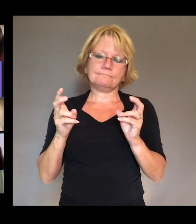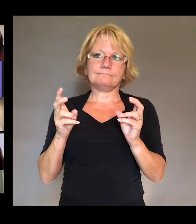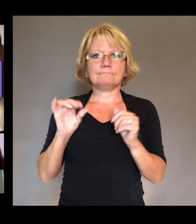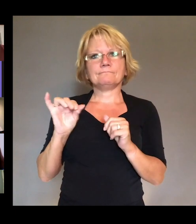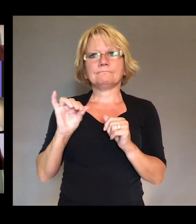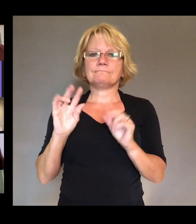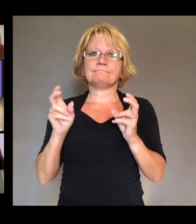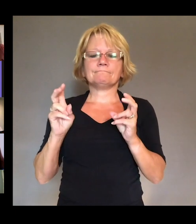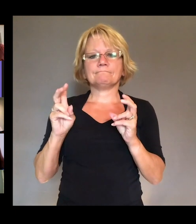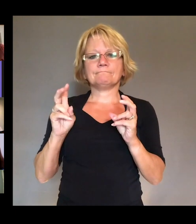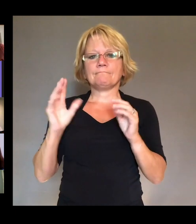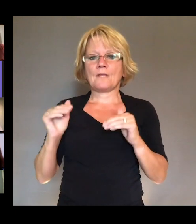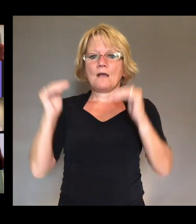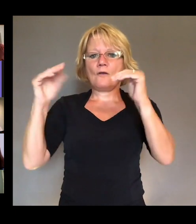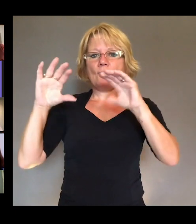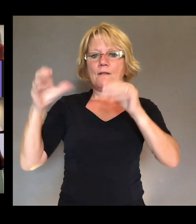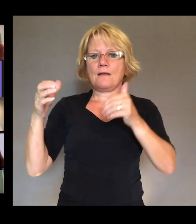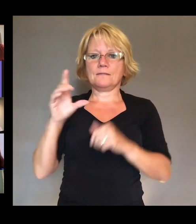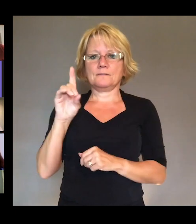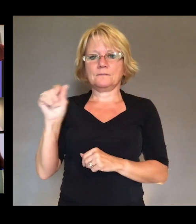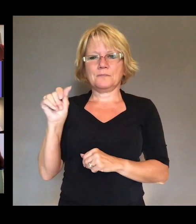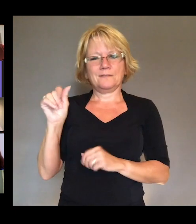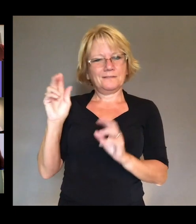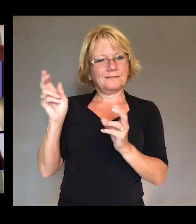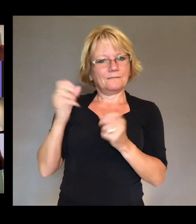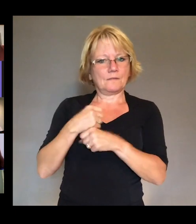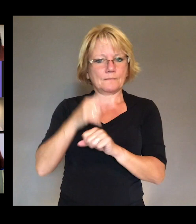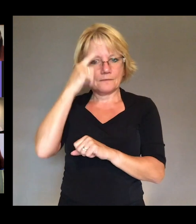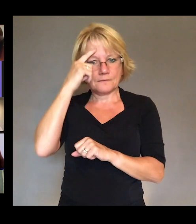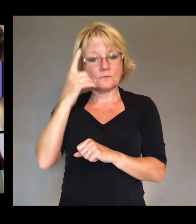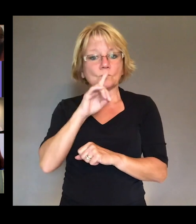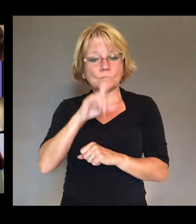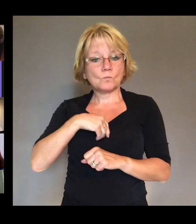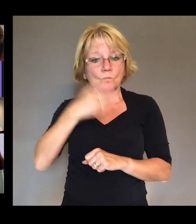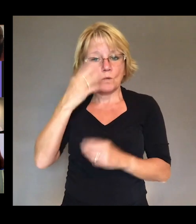like kind of like a higher class disability, if that makes any sense, but it is true.